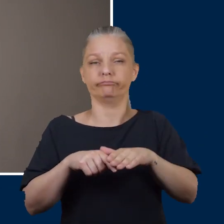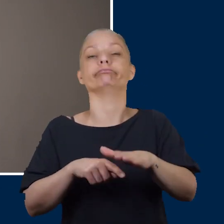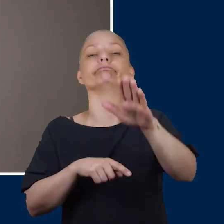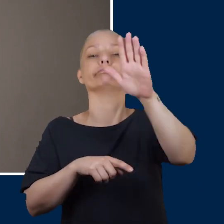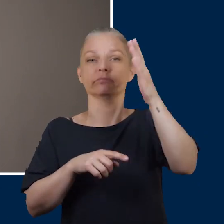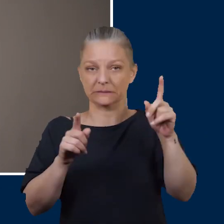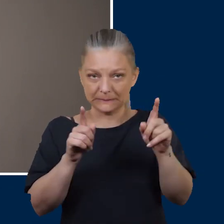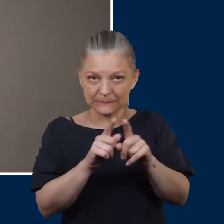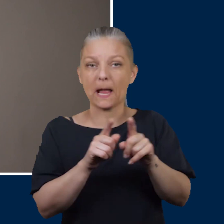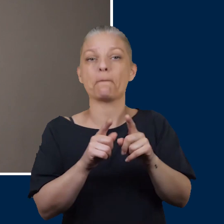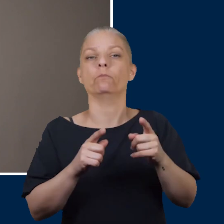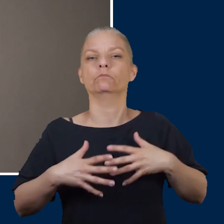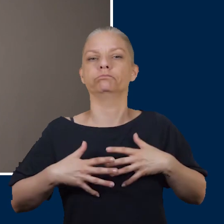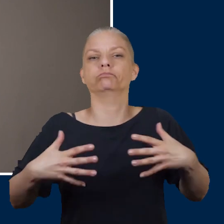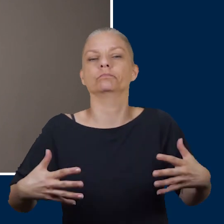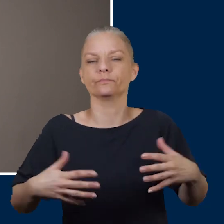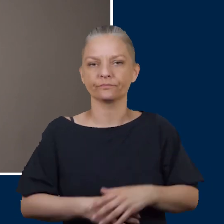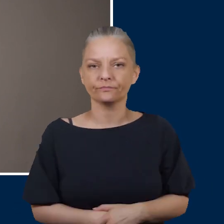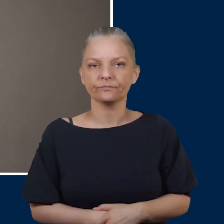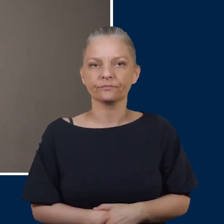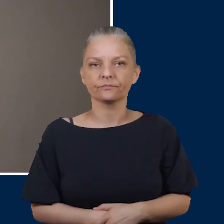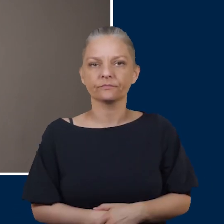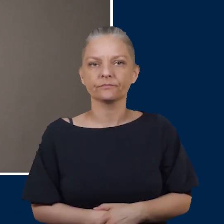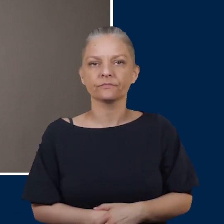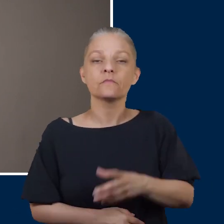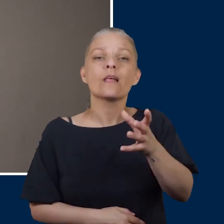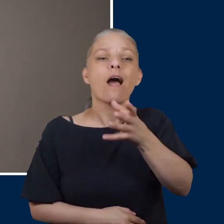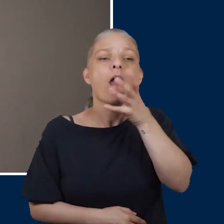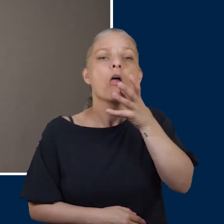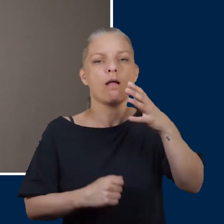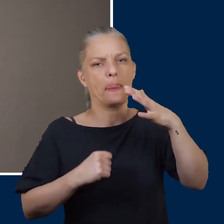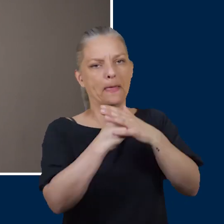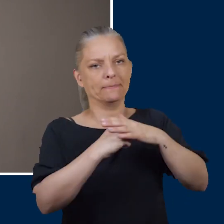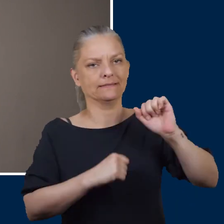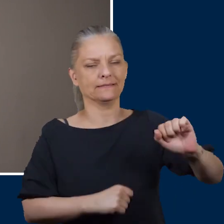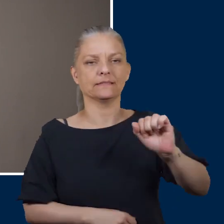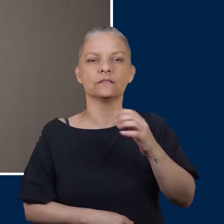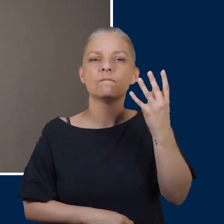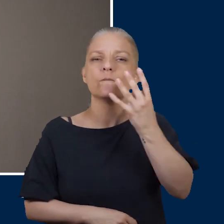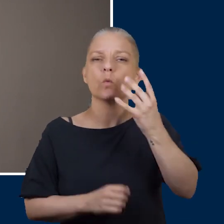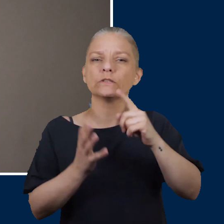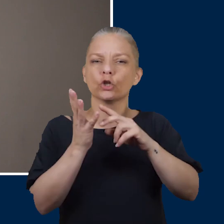Alcohol should be limited to 14 units at most each week for men and women. Try to spread